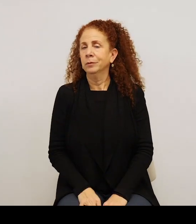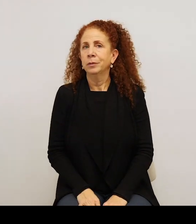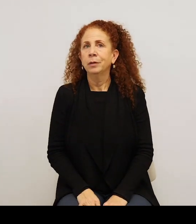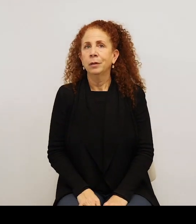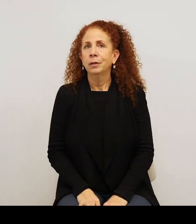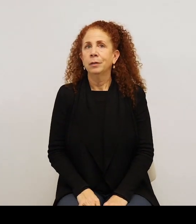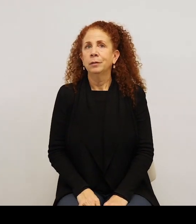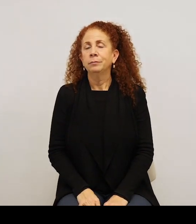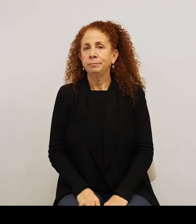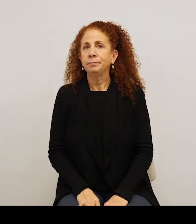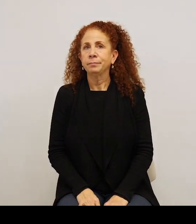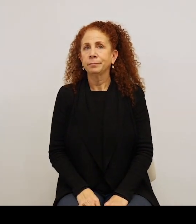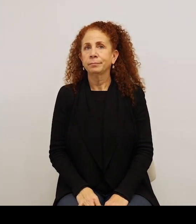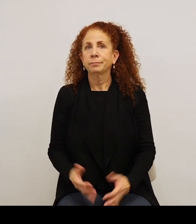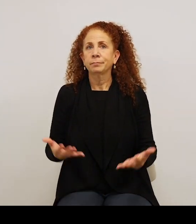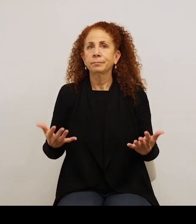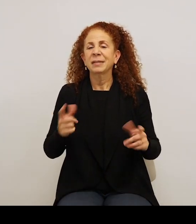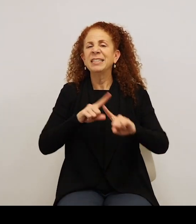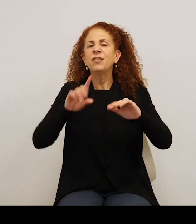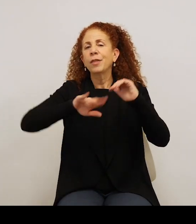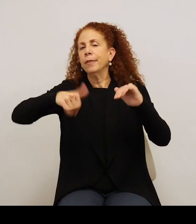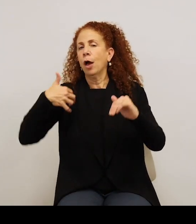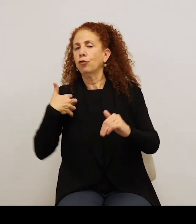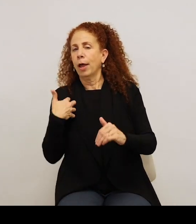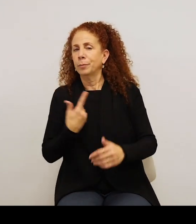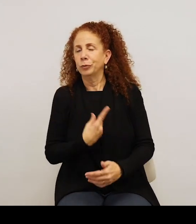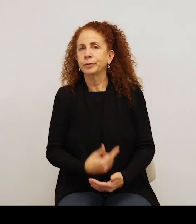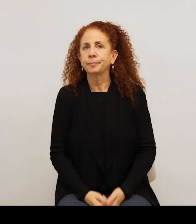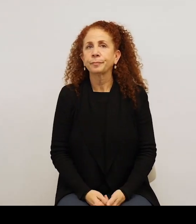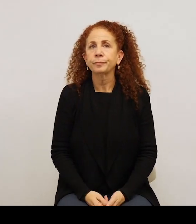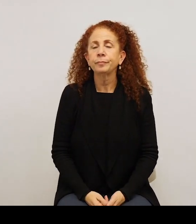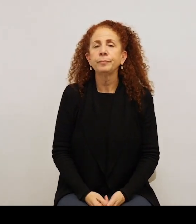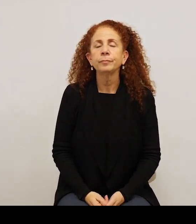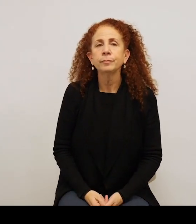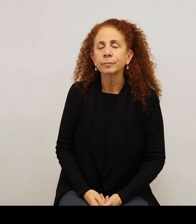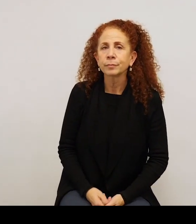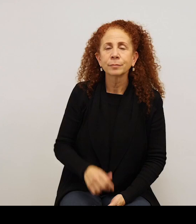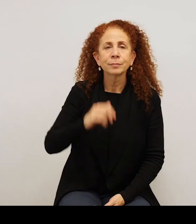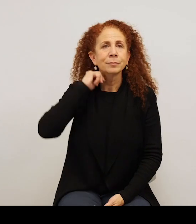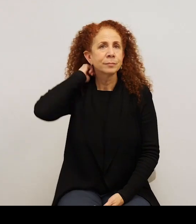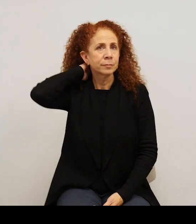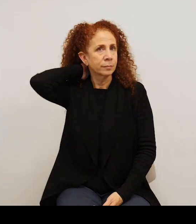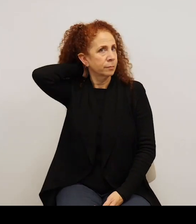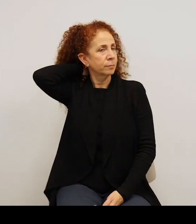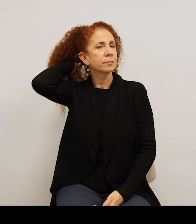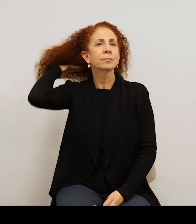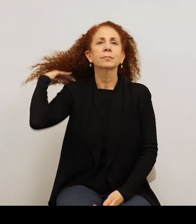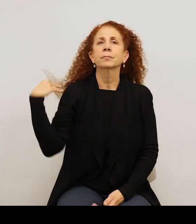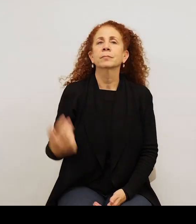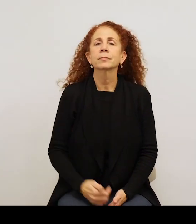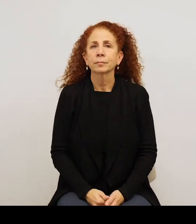Maybe unlike some of the others that I showed you. And I'm sure each of you could name